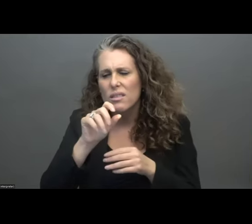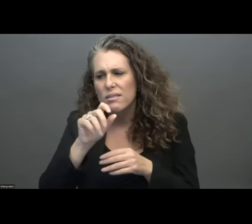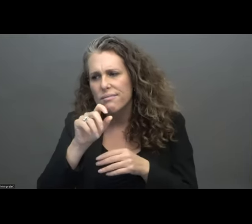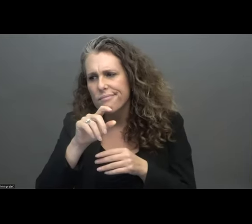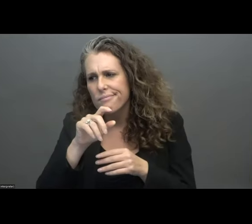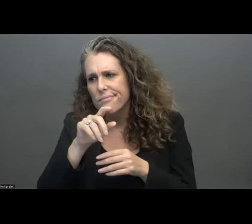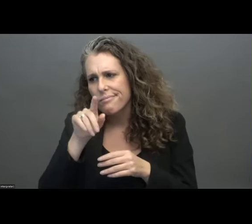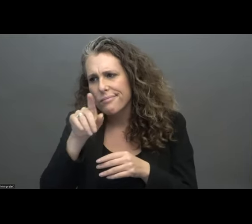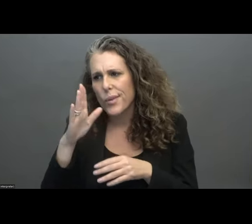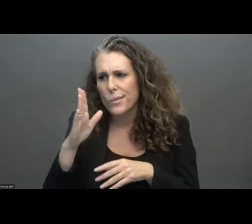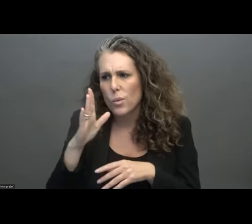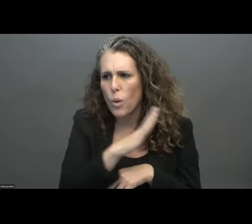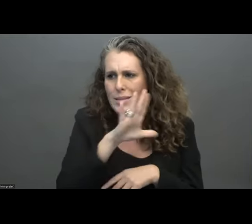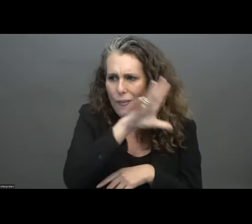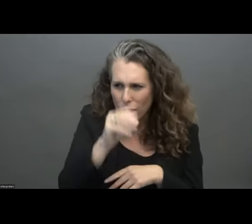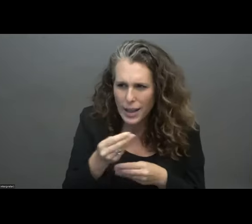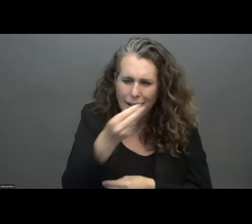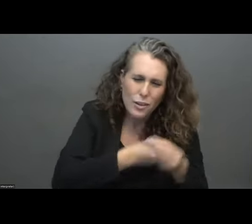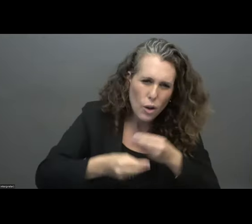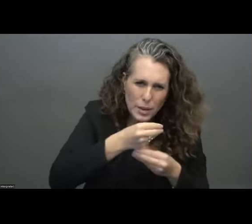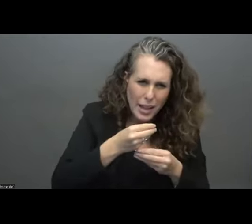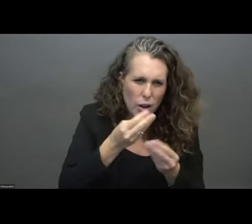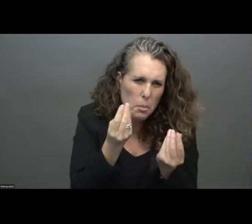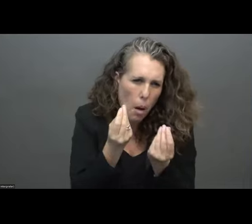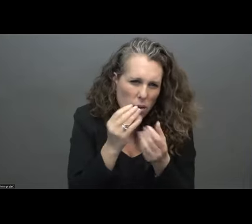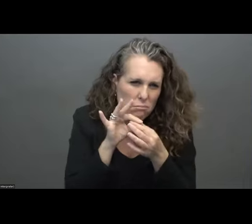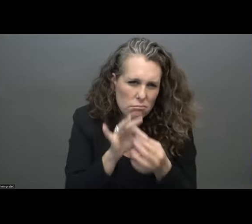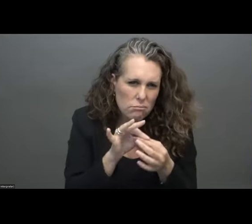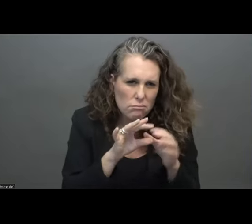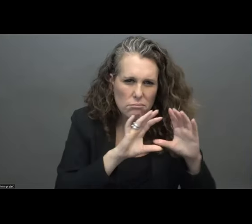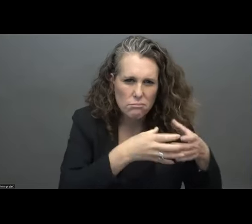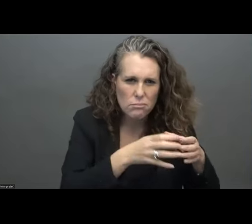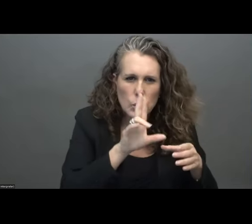economic and monetary union. 16:04:12 Then we have with us also live focal